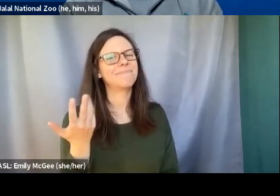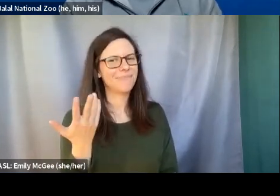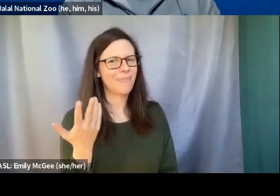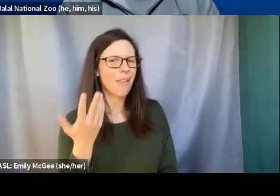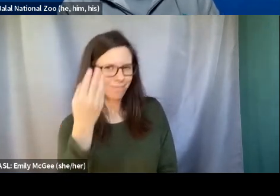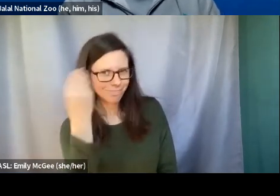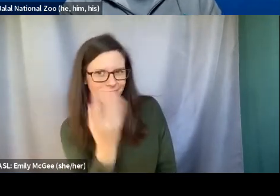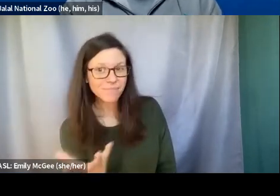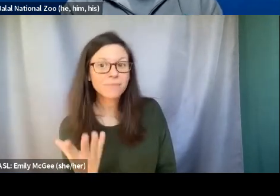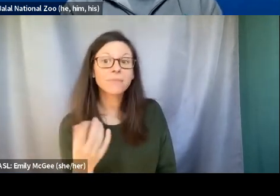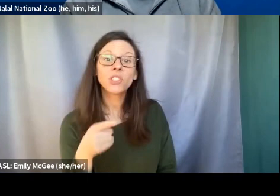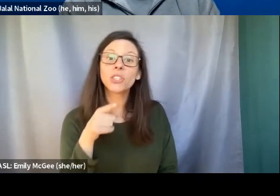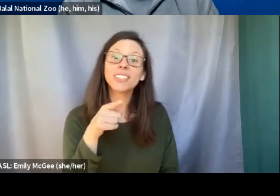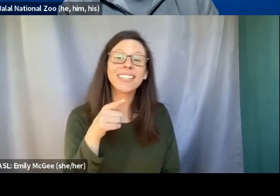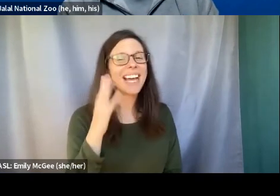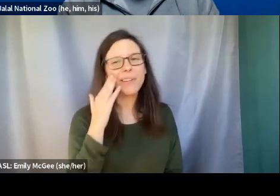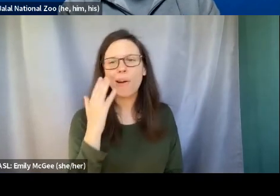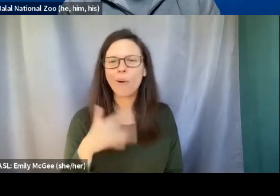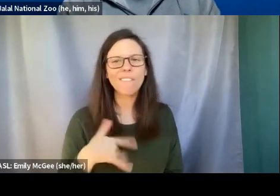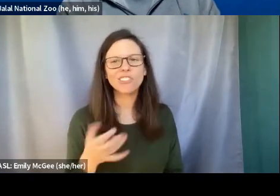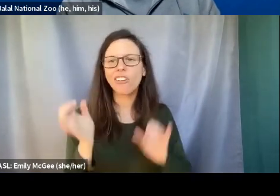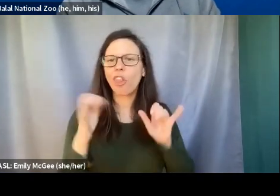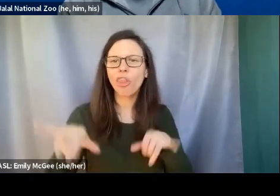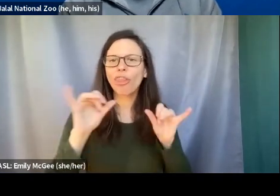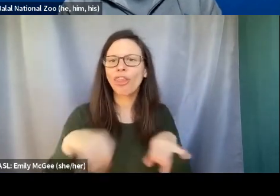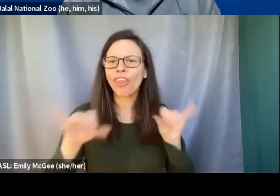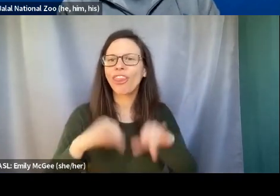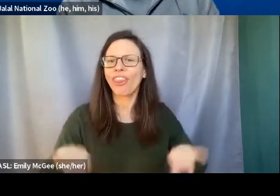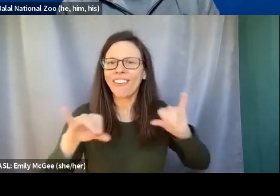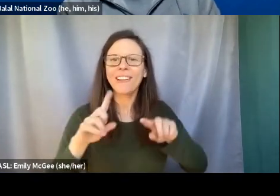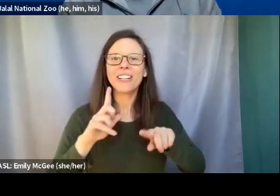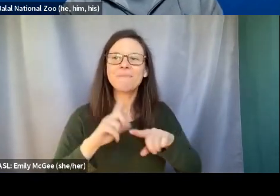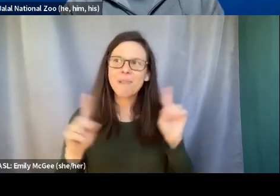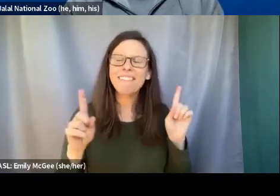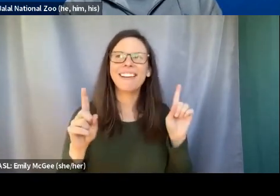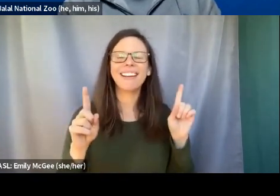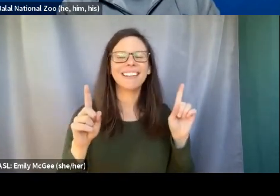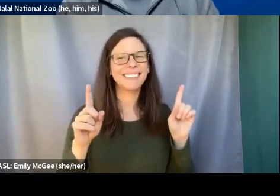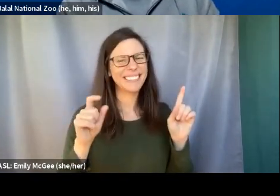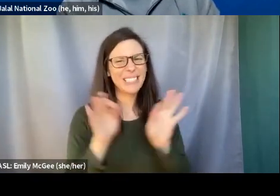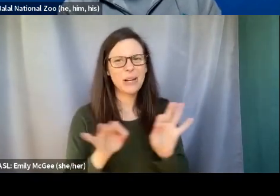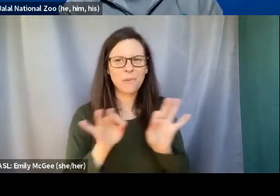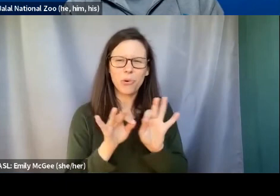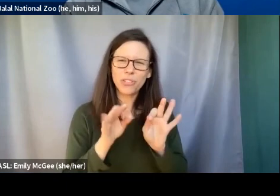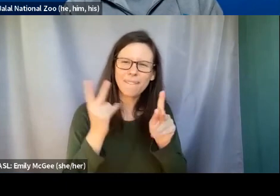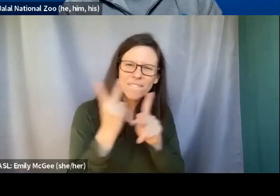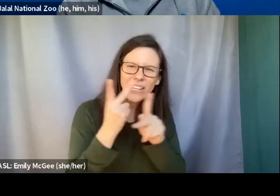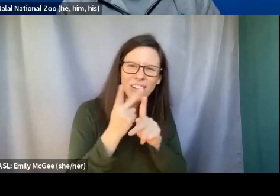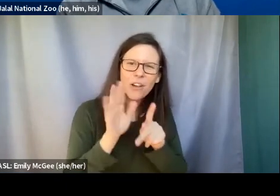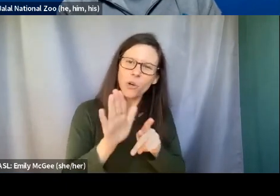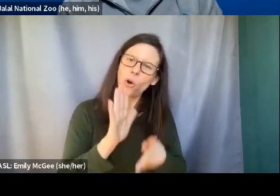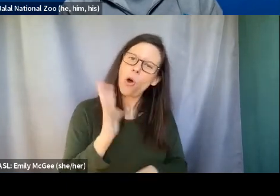As cliche as it sounds if you like what you do you will never work another day in your life.